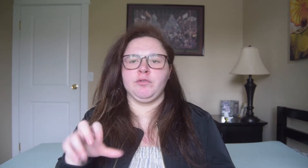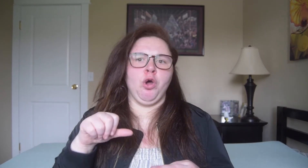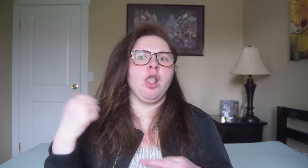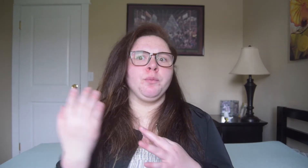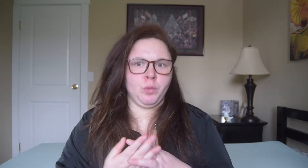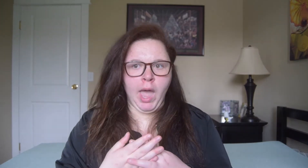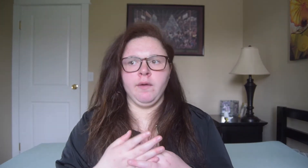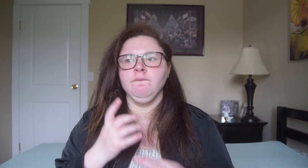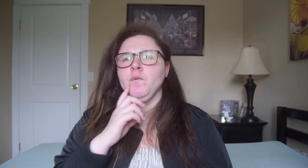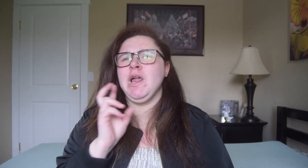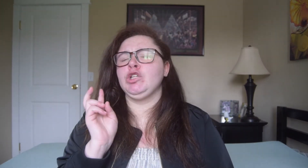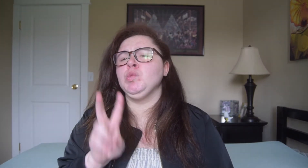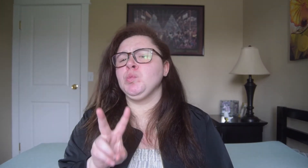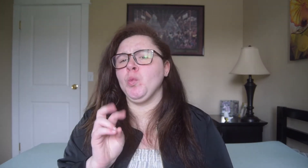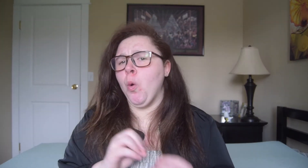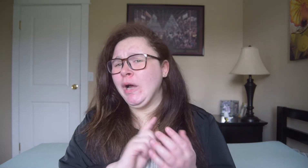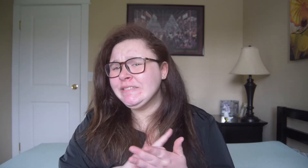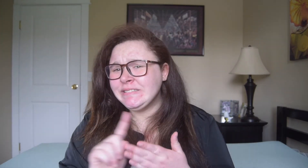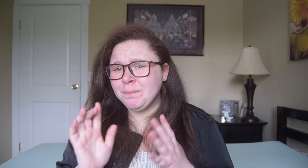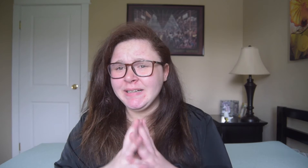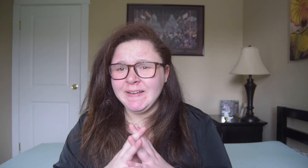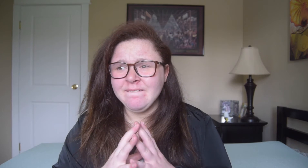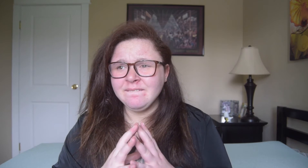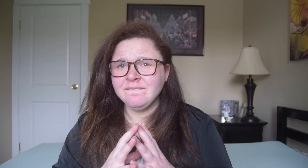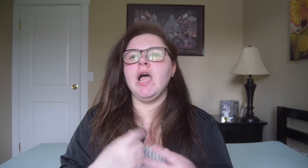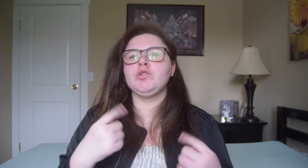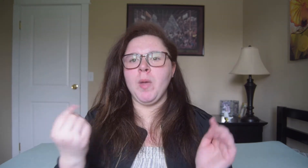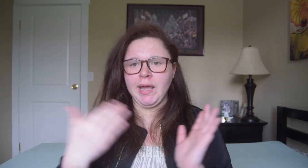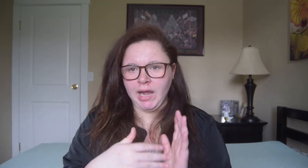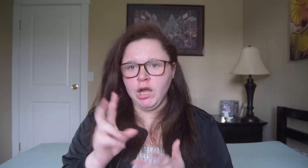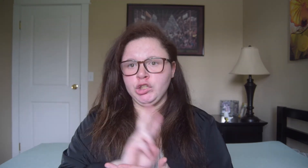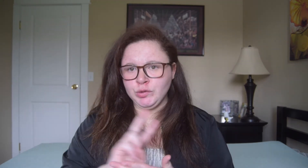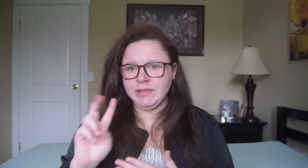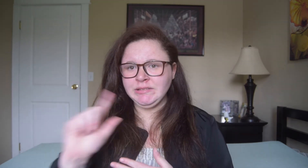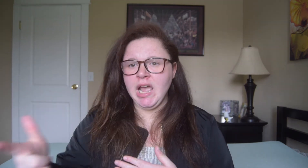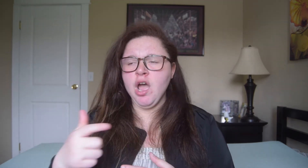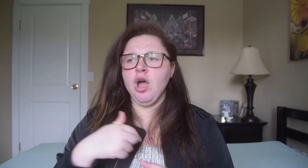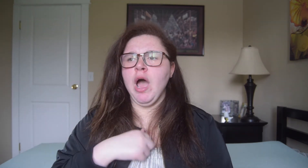I took another break for two more weeks, I believe. I tried it again later